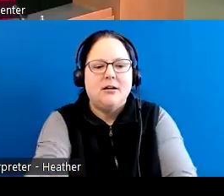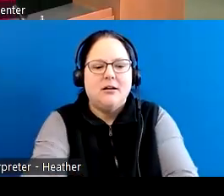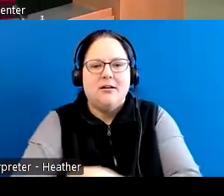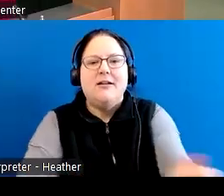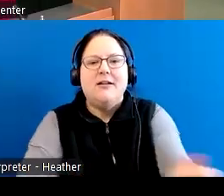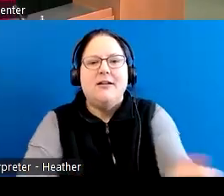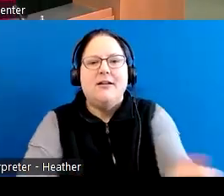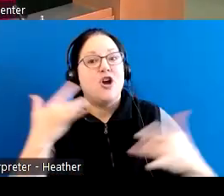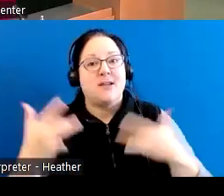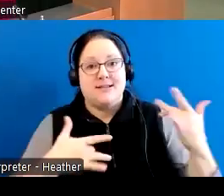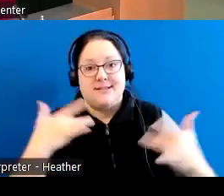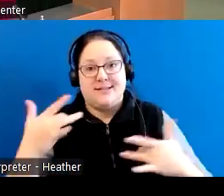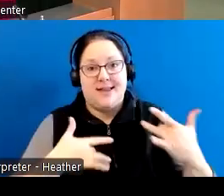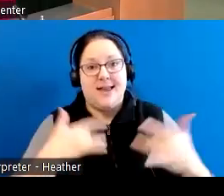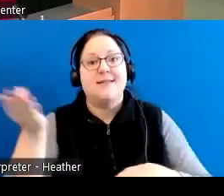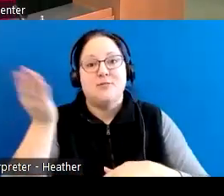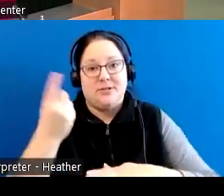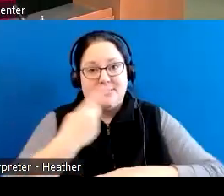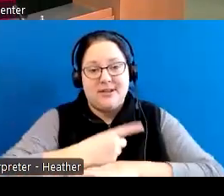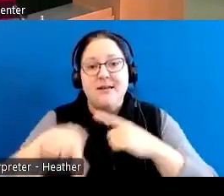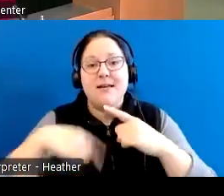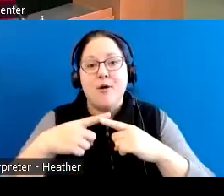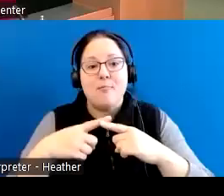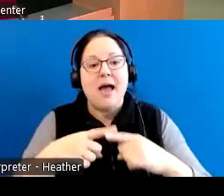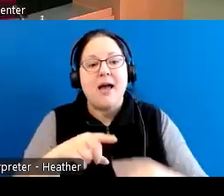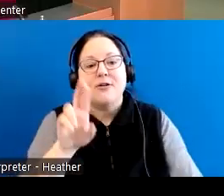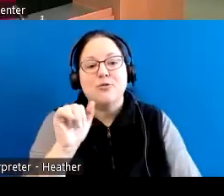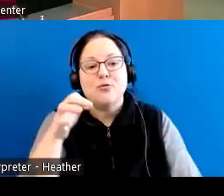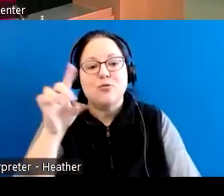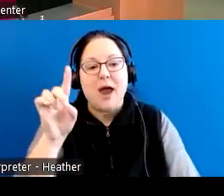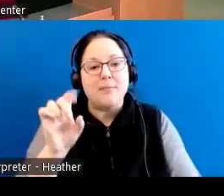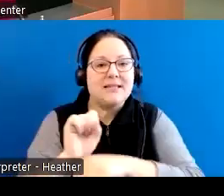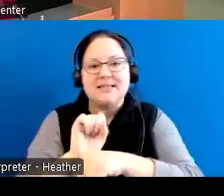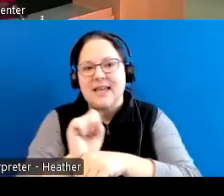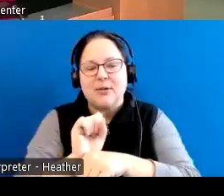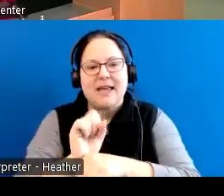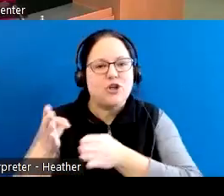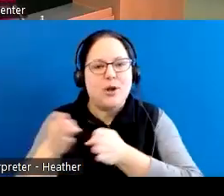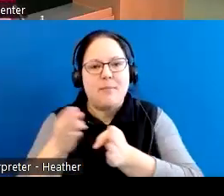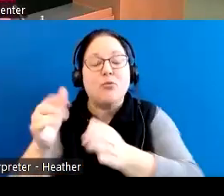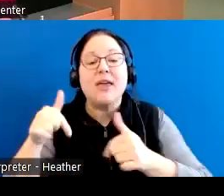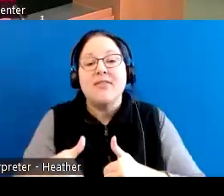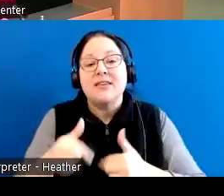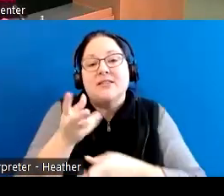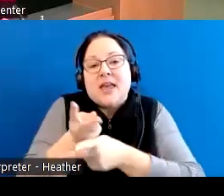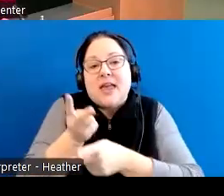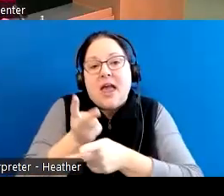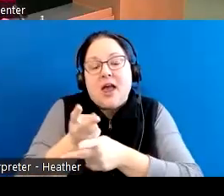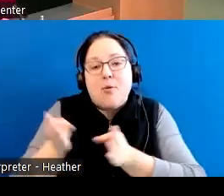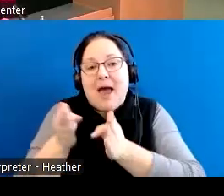today about the rapid stabilization pathway. This is a care pathway for inpatient. And in terms